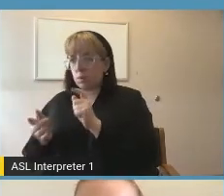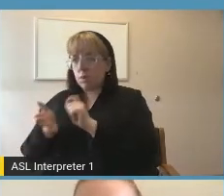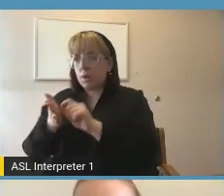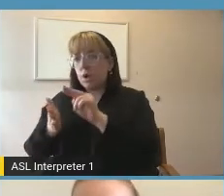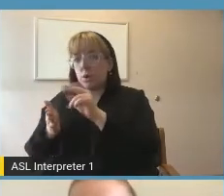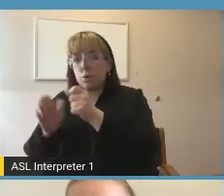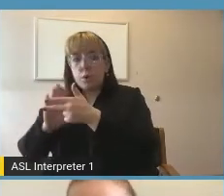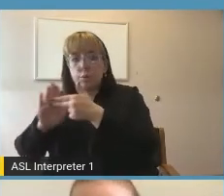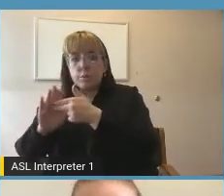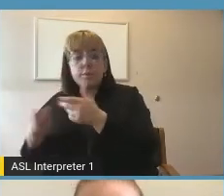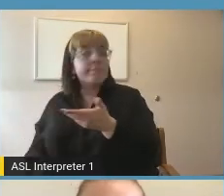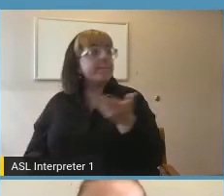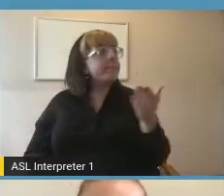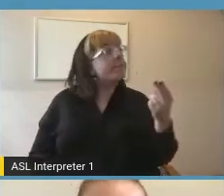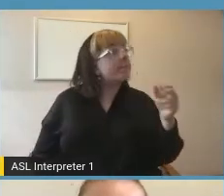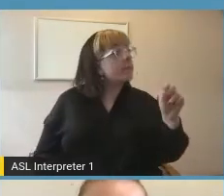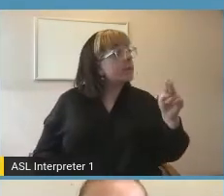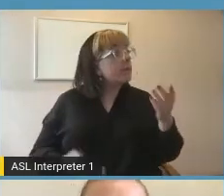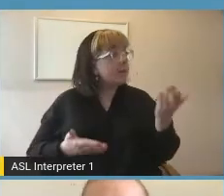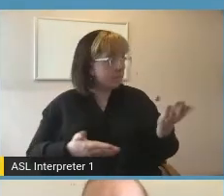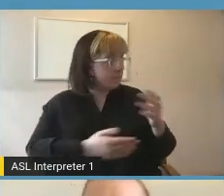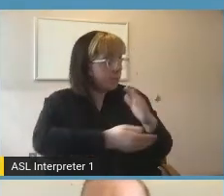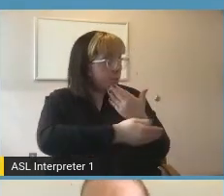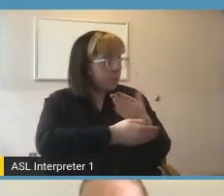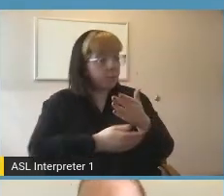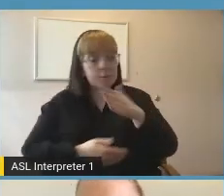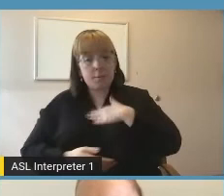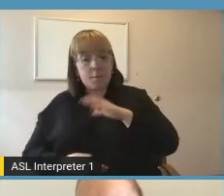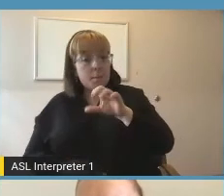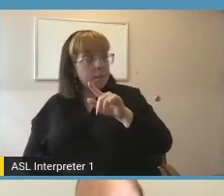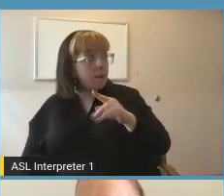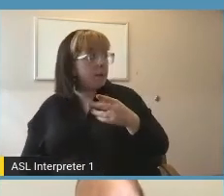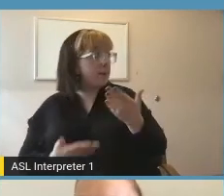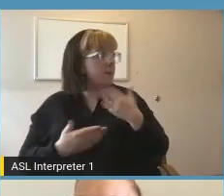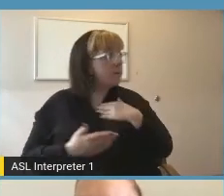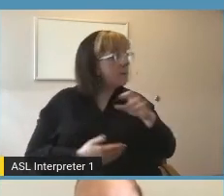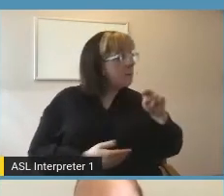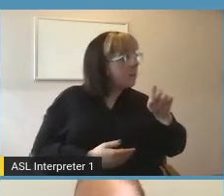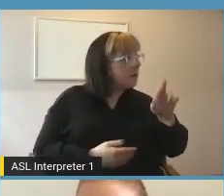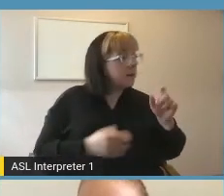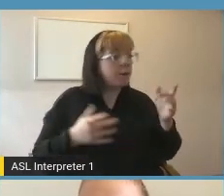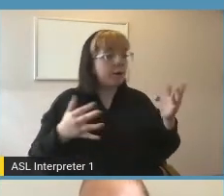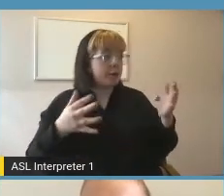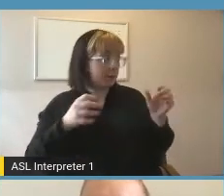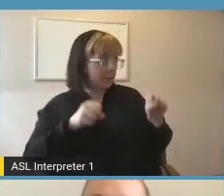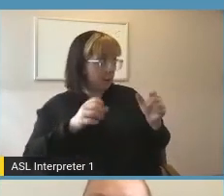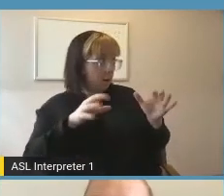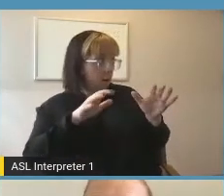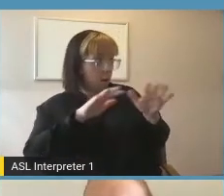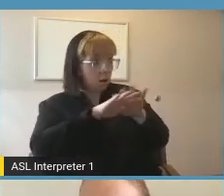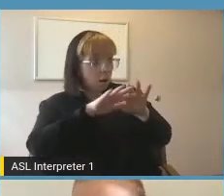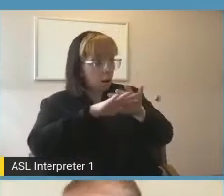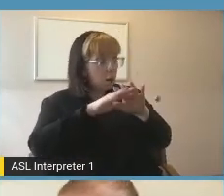here Hannah here's the music here are our clips here is our narration put it together clean it up make it sound good. And that's what I do.